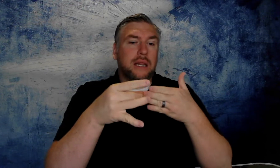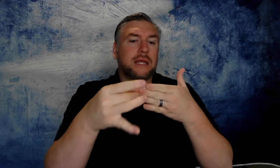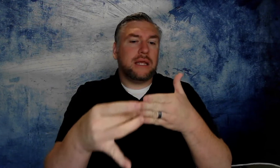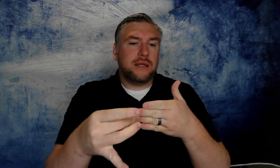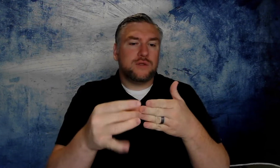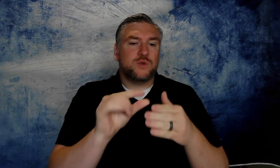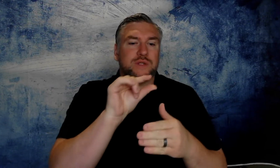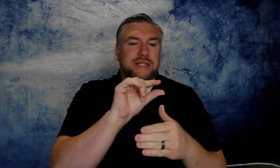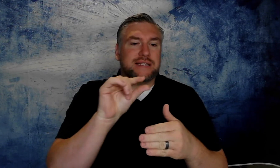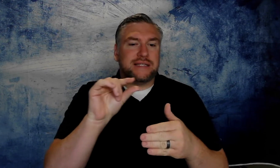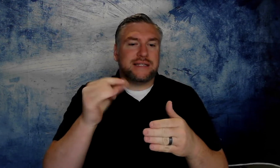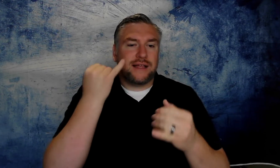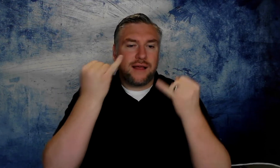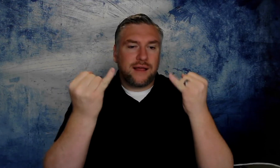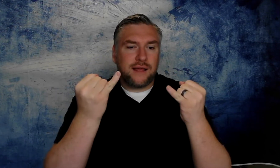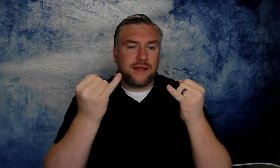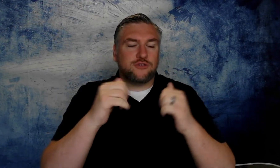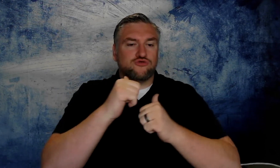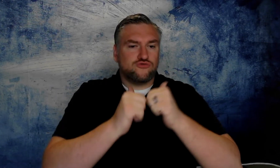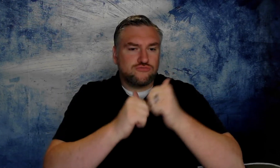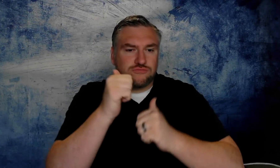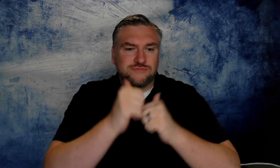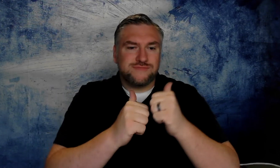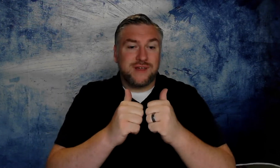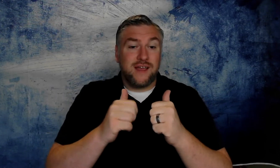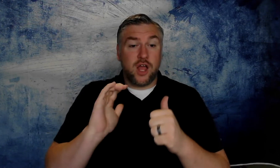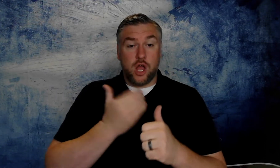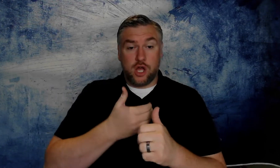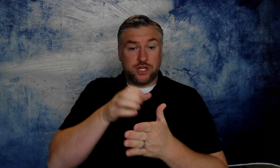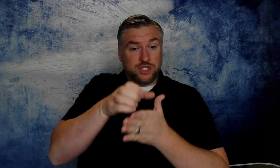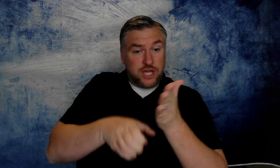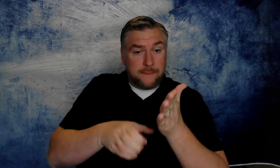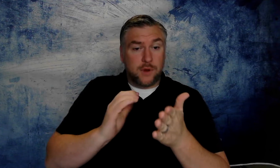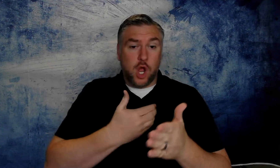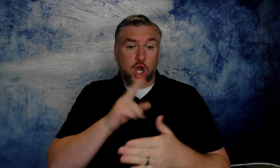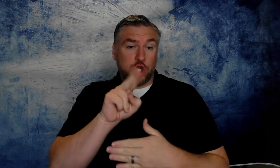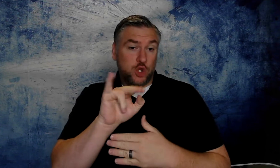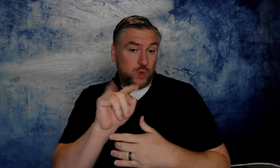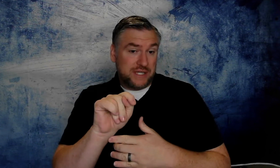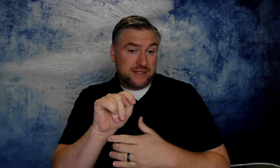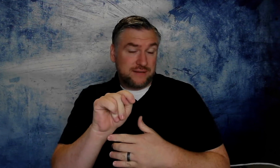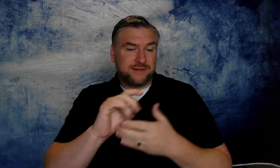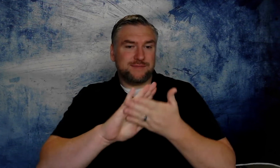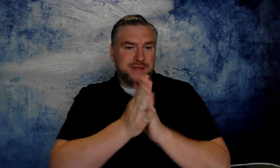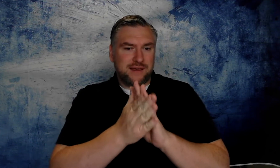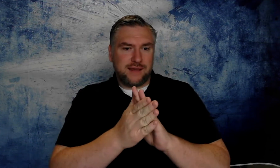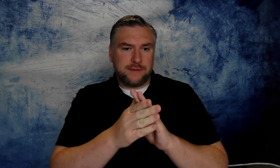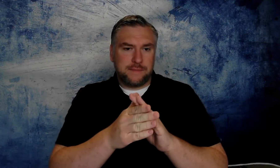now. That big idea leads to smaller ideas to structuring our chapters, our units,